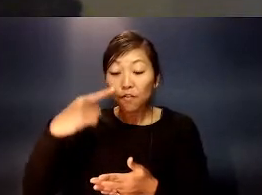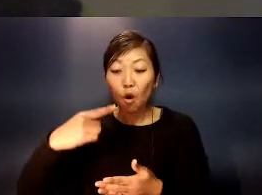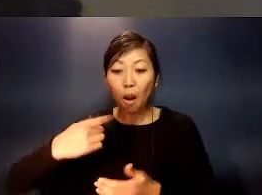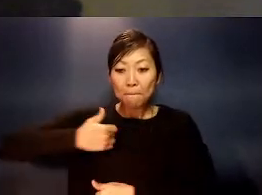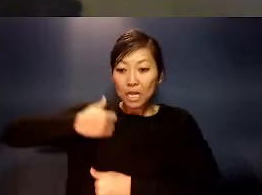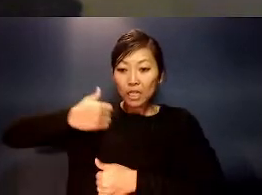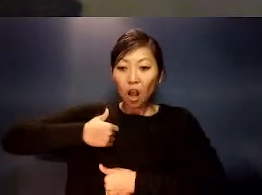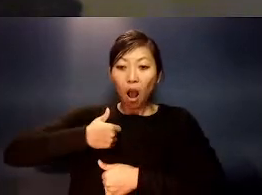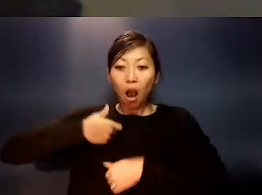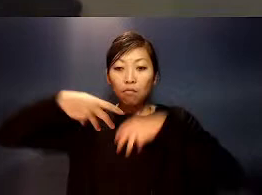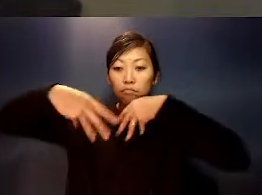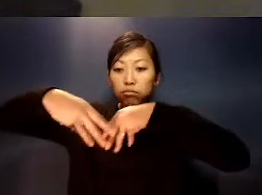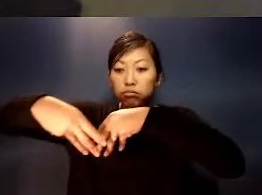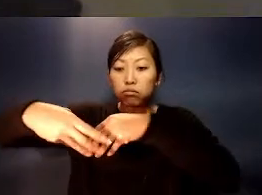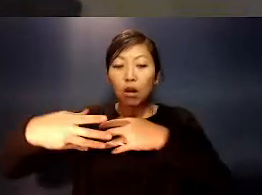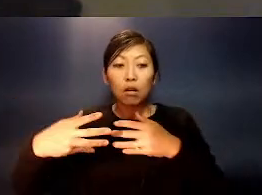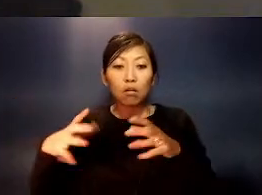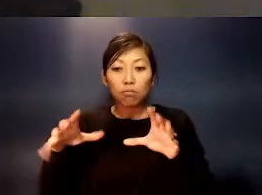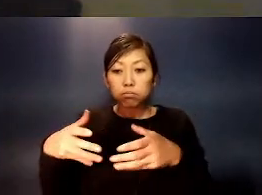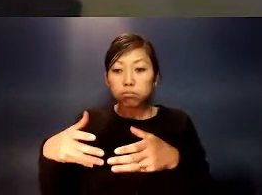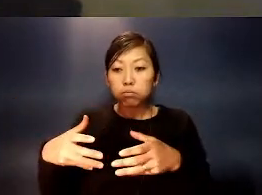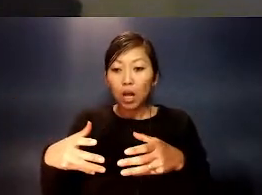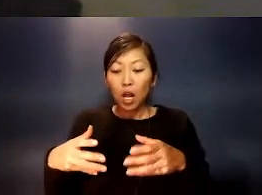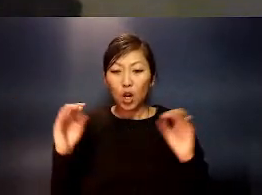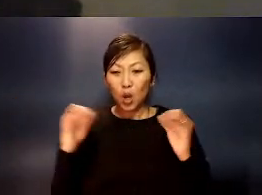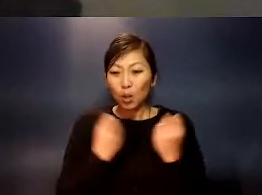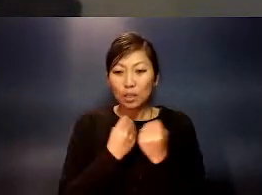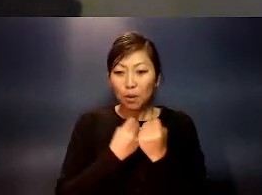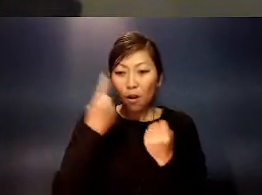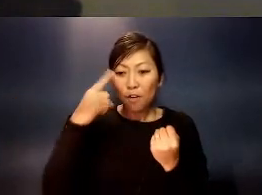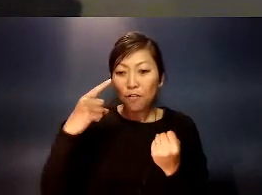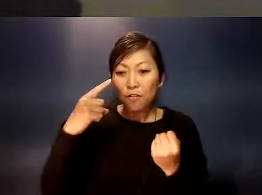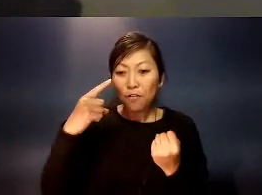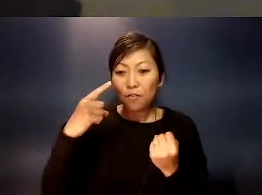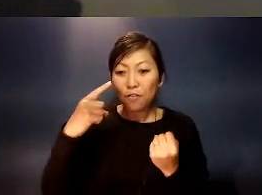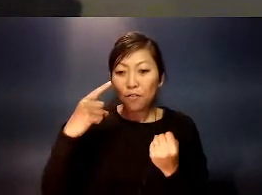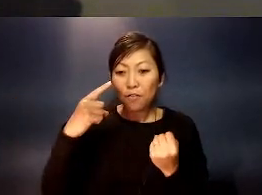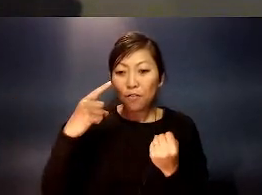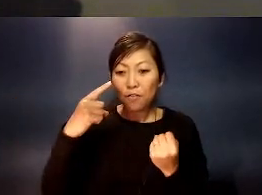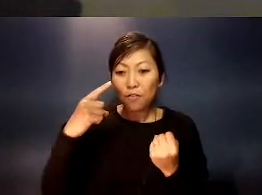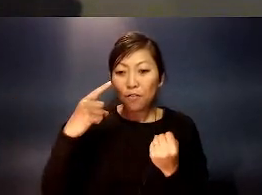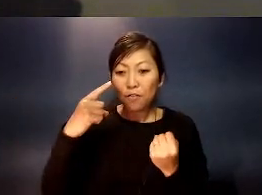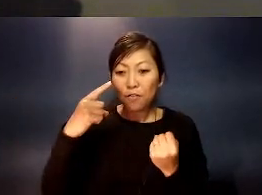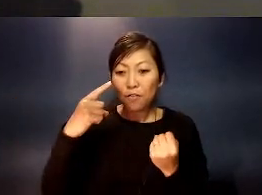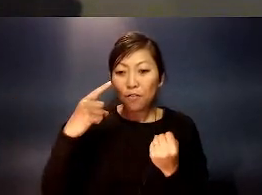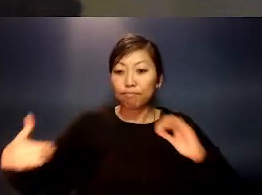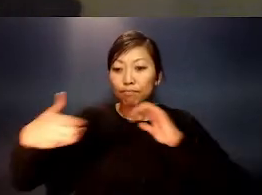AFTER LAST-MINUTE BRIEFING OF THE CITY COUNCIL, WE WERE ABLE TO ADD SOME FUNDING FOR COMMUNITY SUPPORT, WHICH IS ONCE AGAIN ADDED AS AN AFTERTHOUGHT FROM ADVOCACY